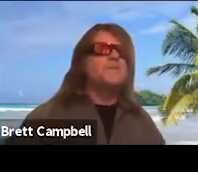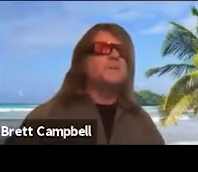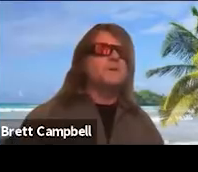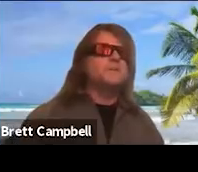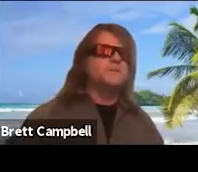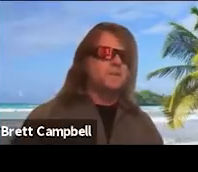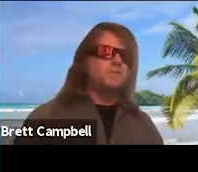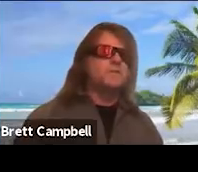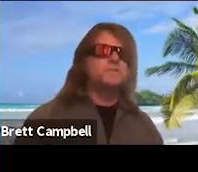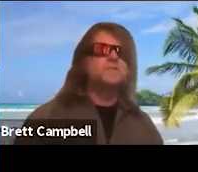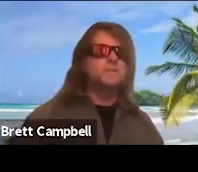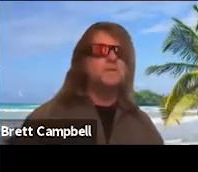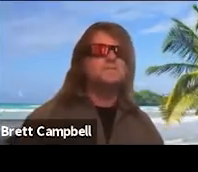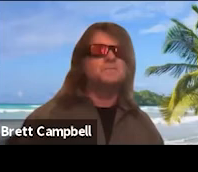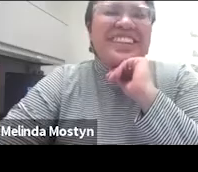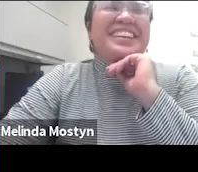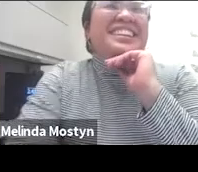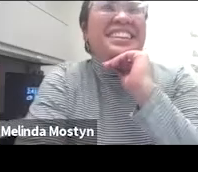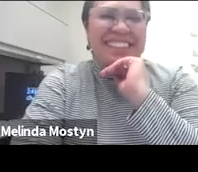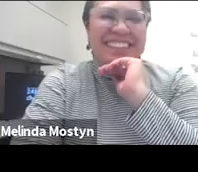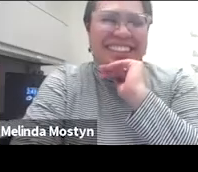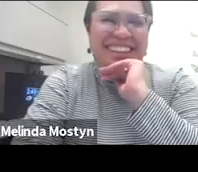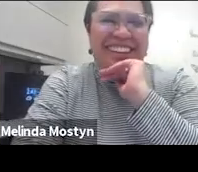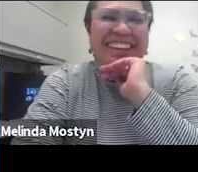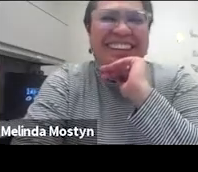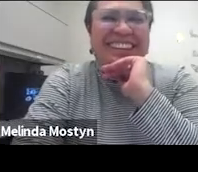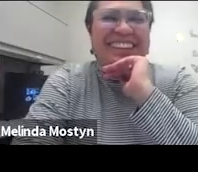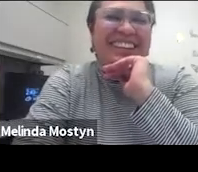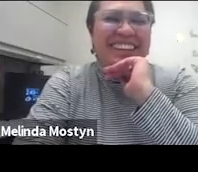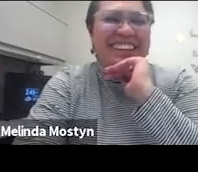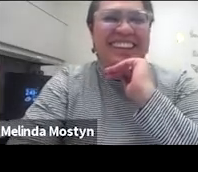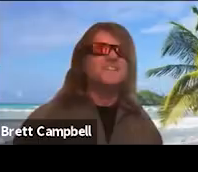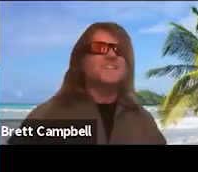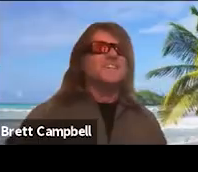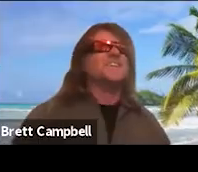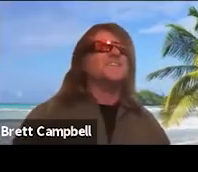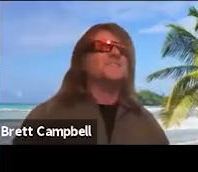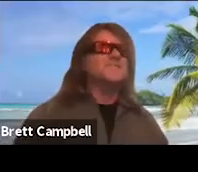I don't think my younger self would listen to me. He'd be like, "Whatever, dude."